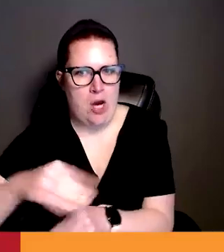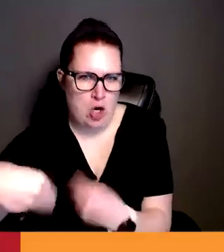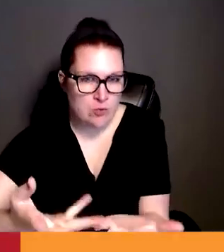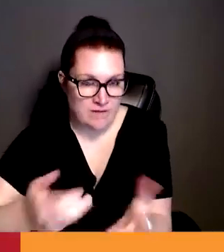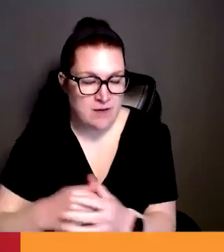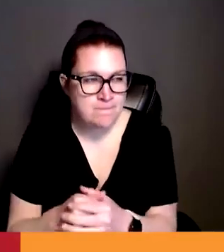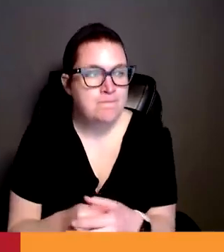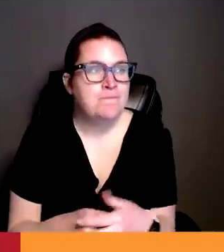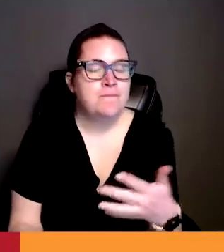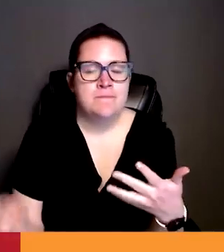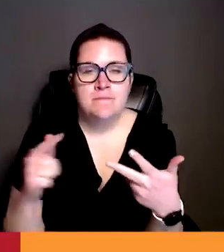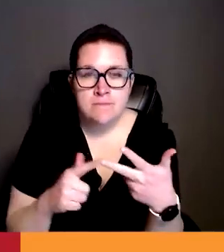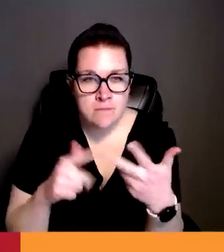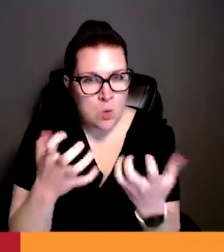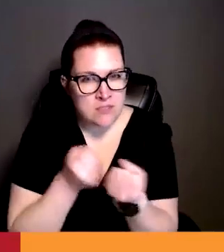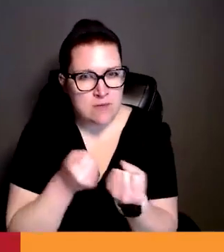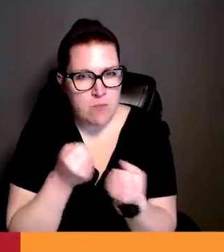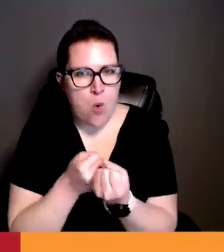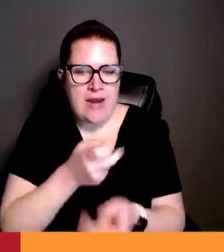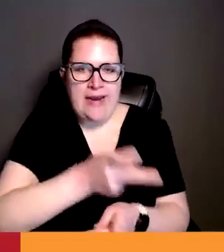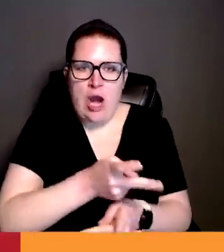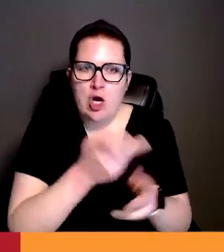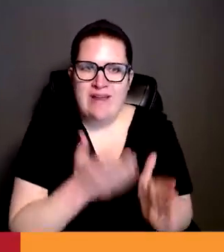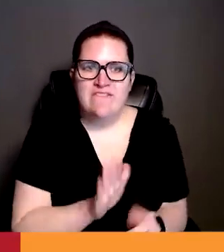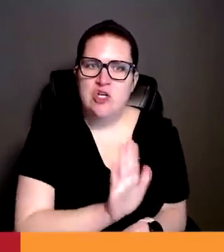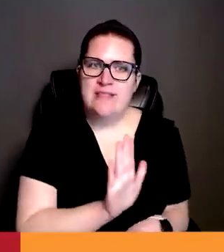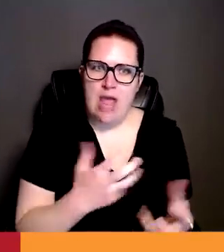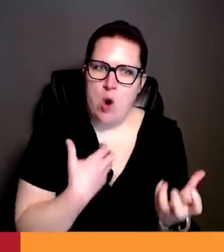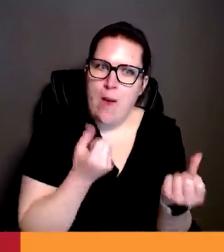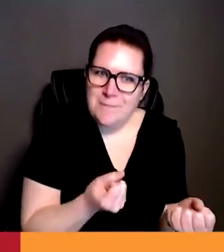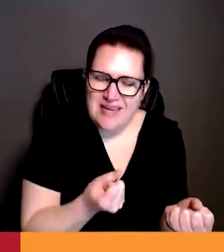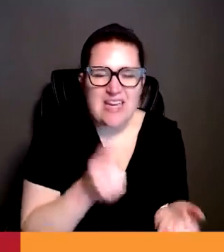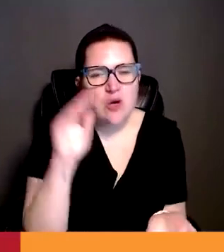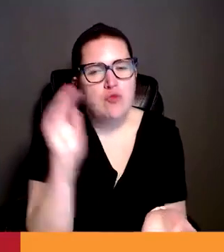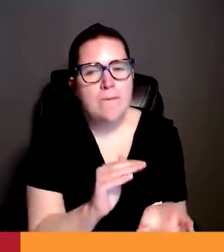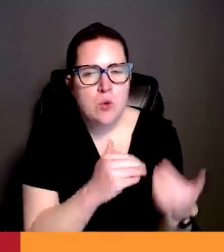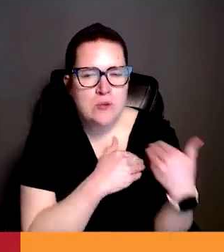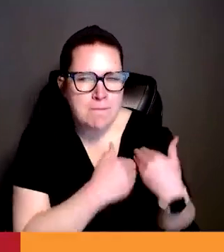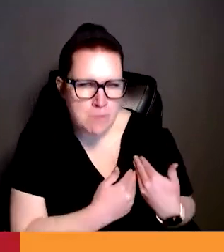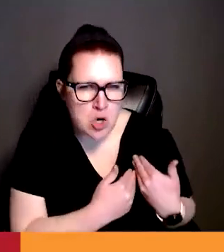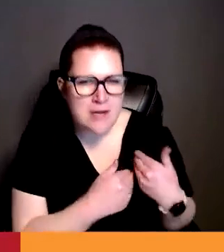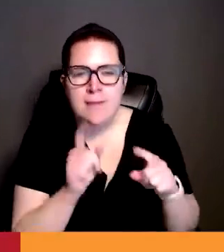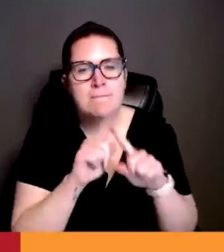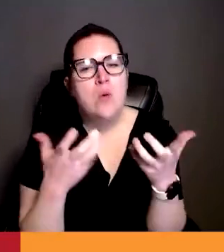support caregivers' well-being and reduce burden. We want to supplement, but not replace human connection, which is so essential.